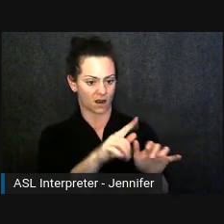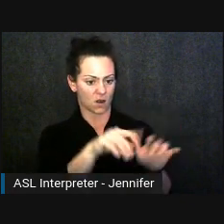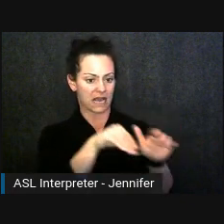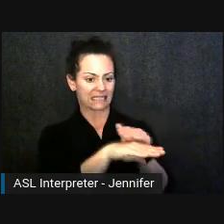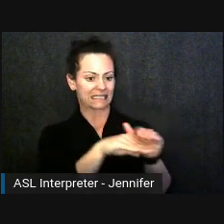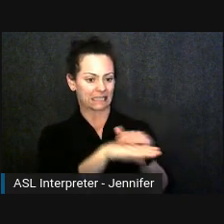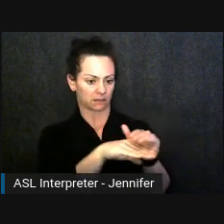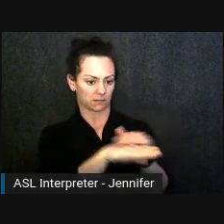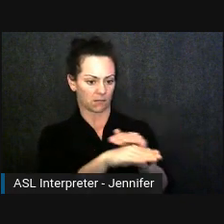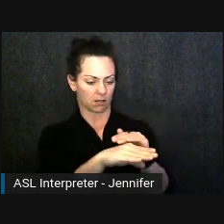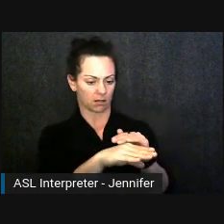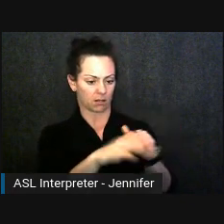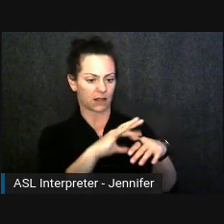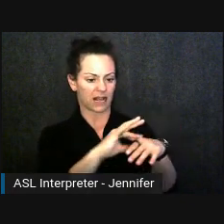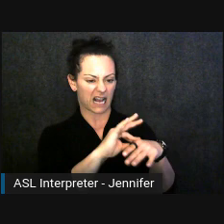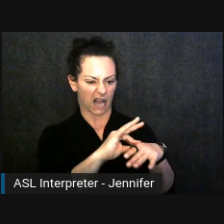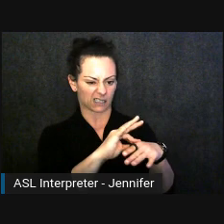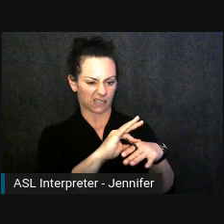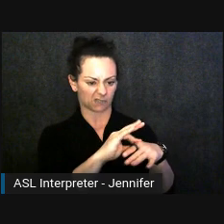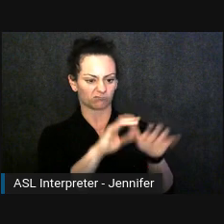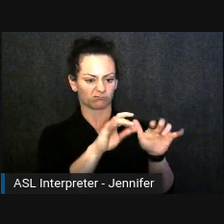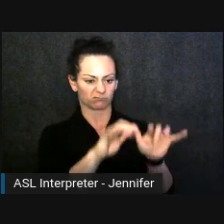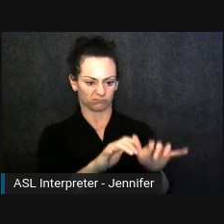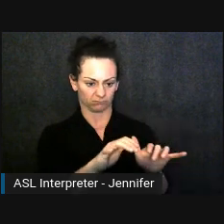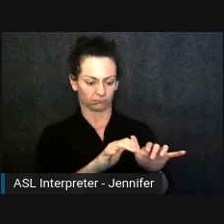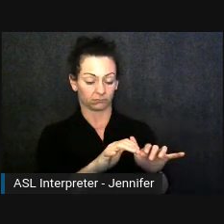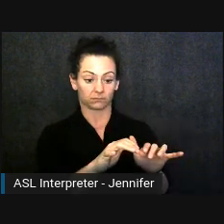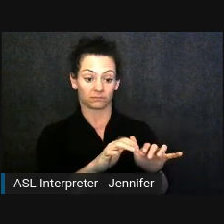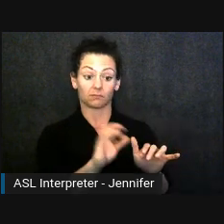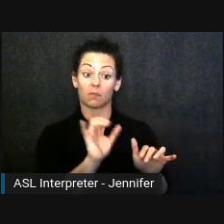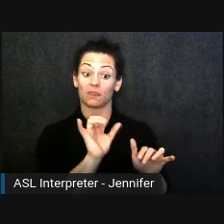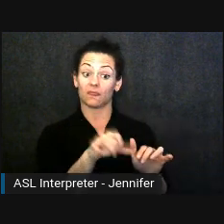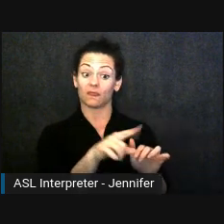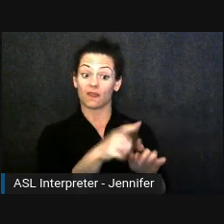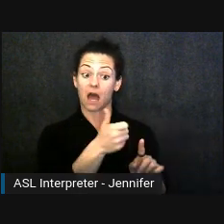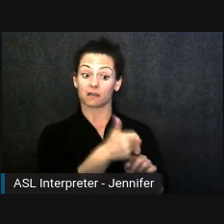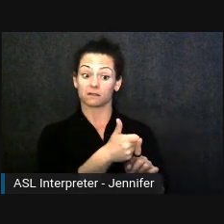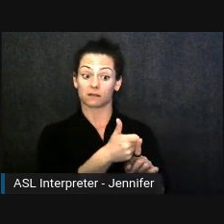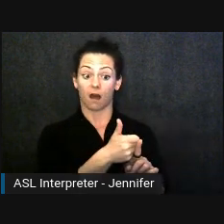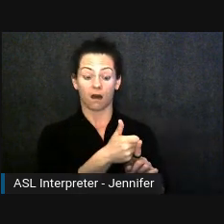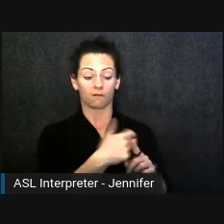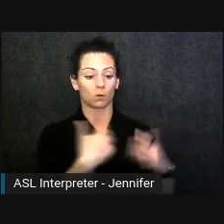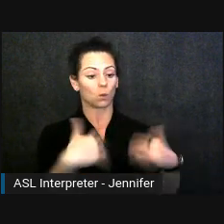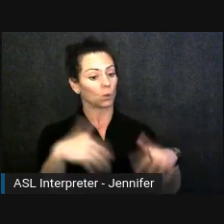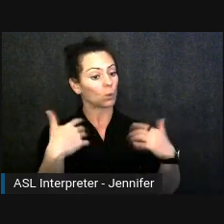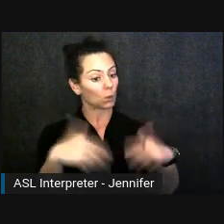That move in itself would greatly benefit the Internet